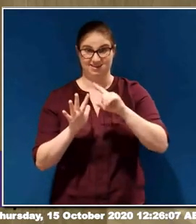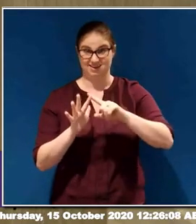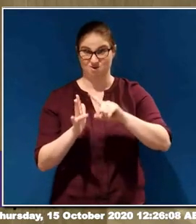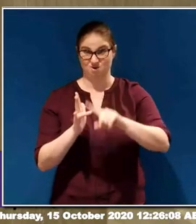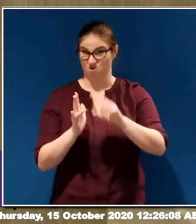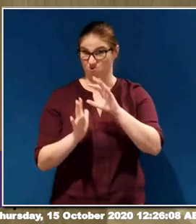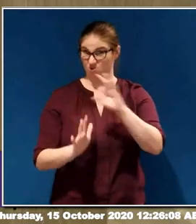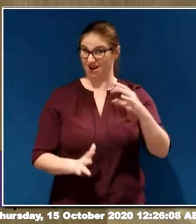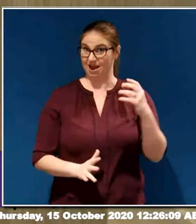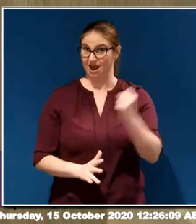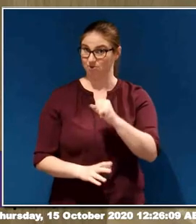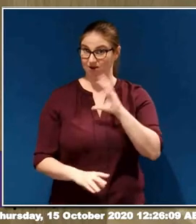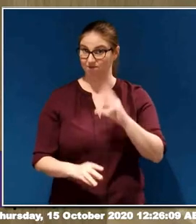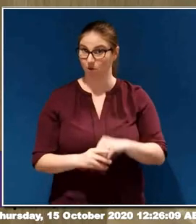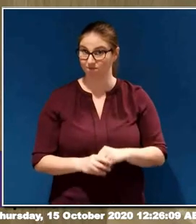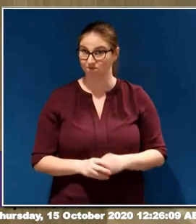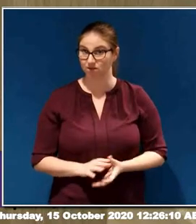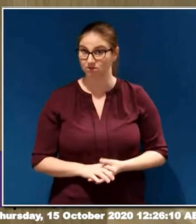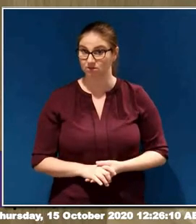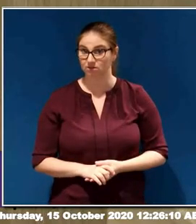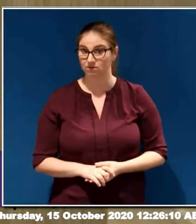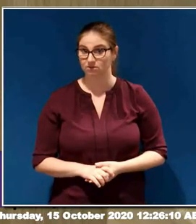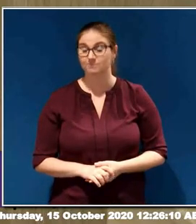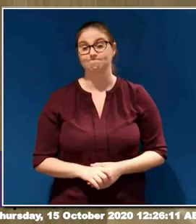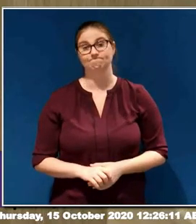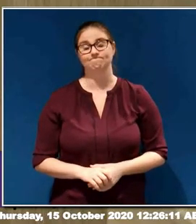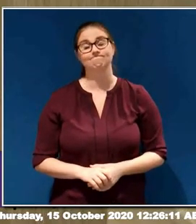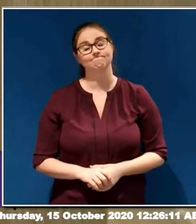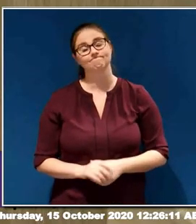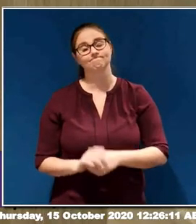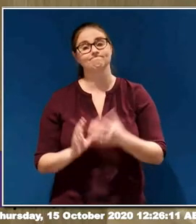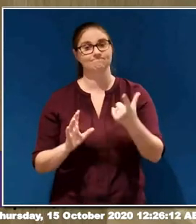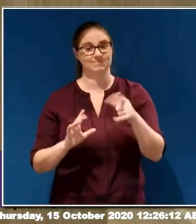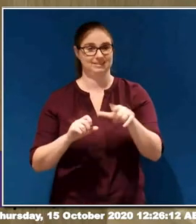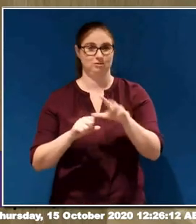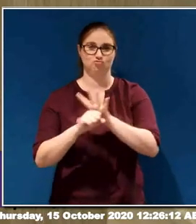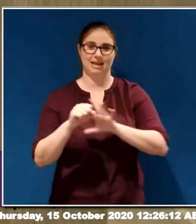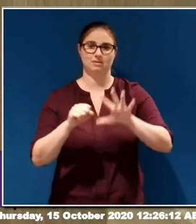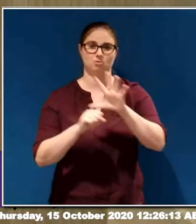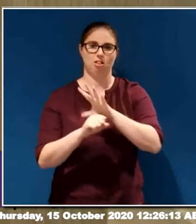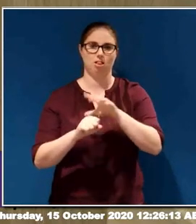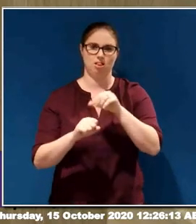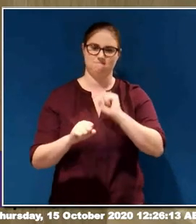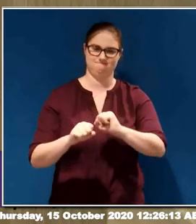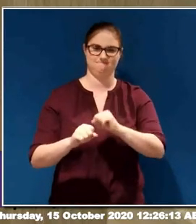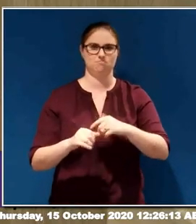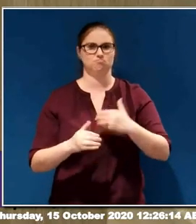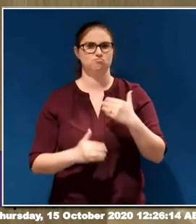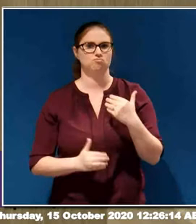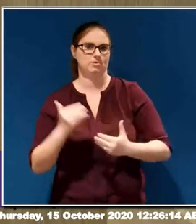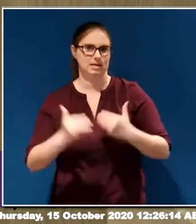It is a regional process, and in our region we establish a panel